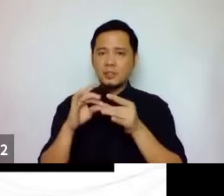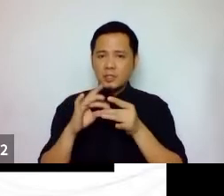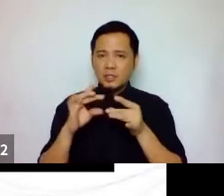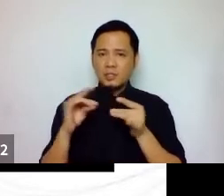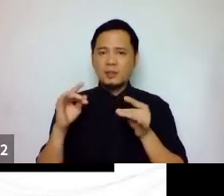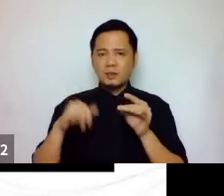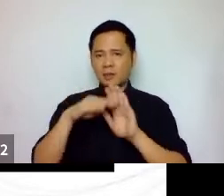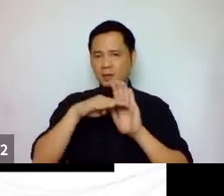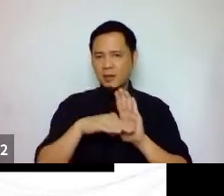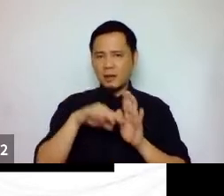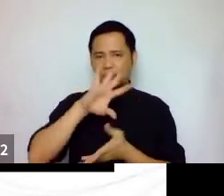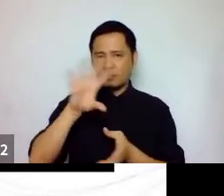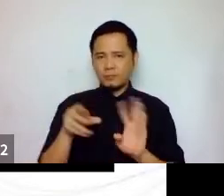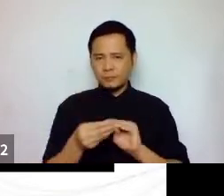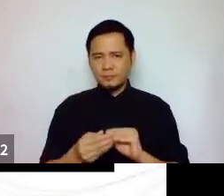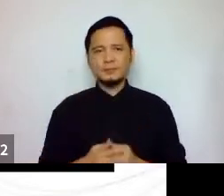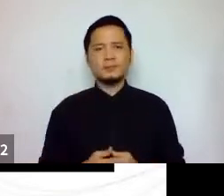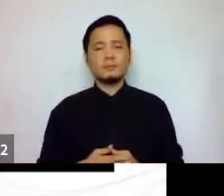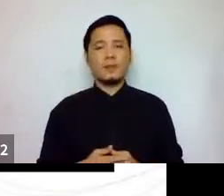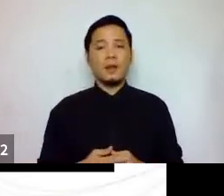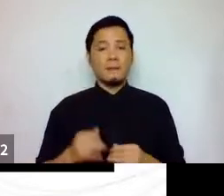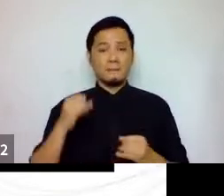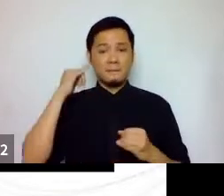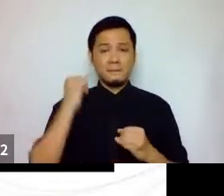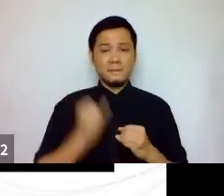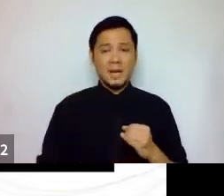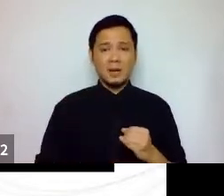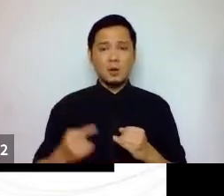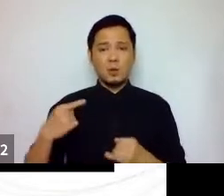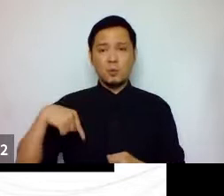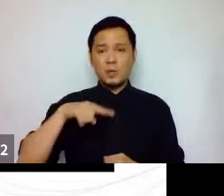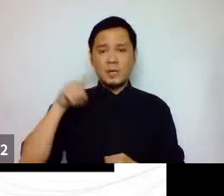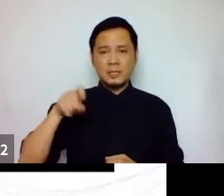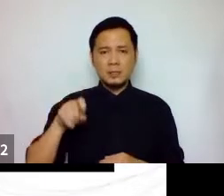Finally, we need to anticipate the issues that will surface.